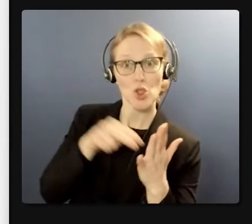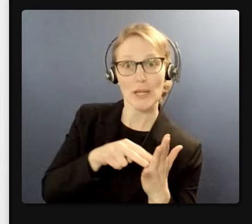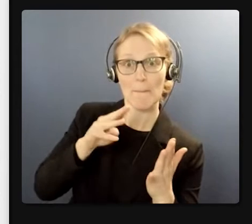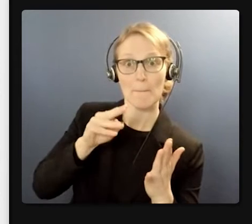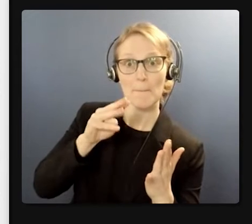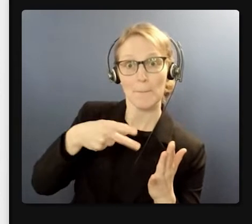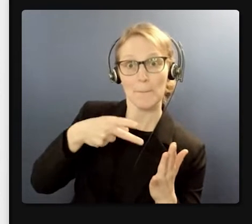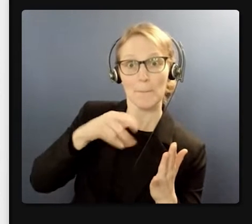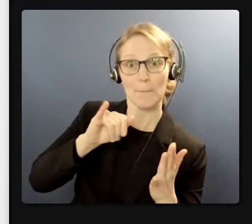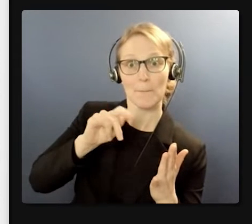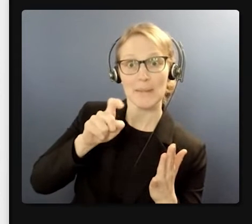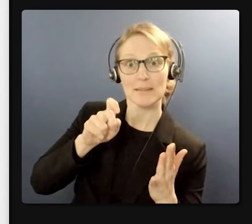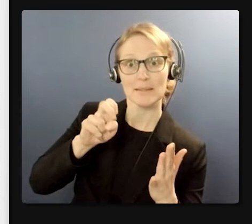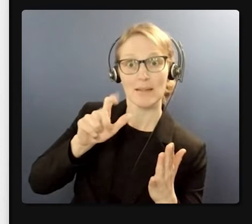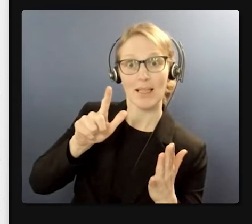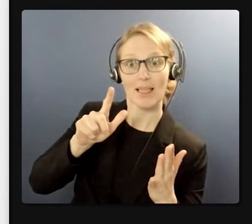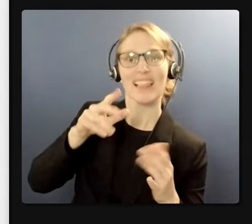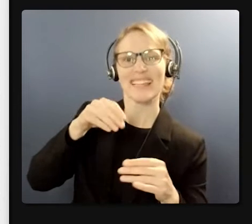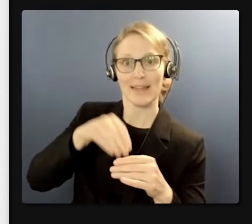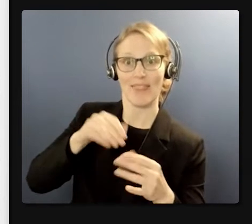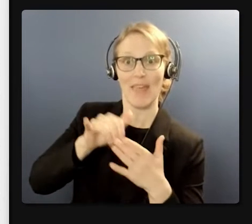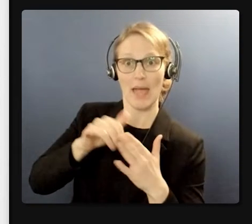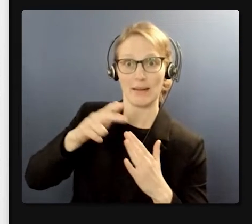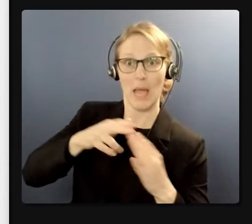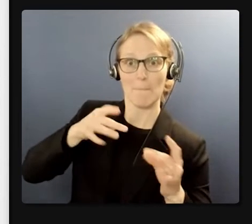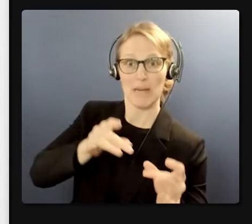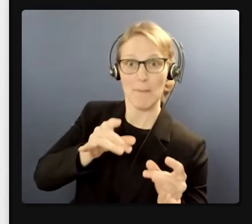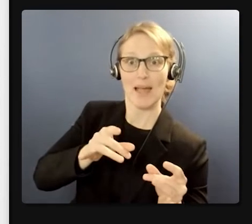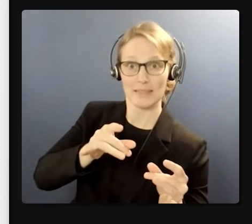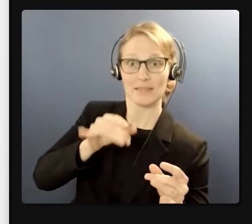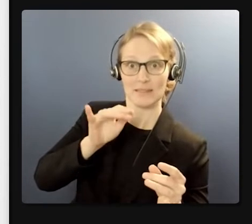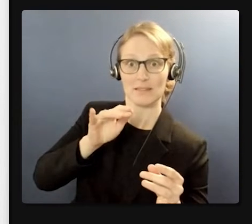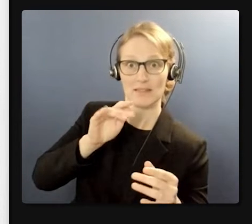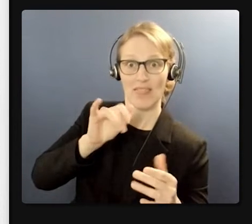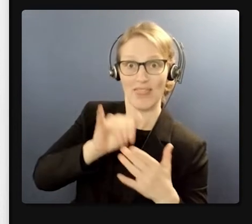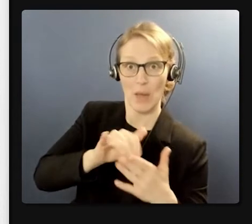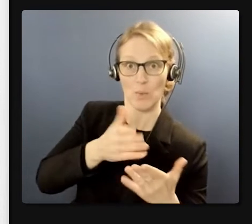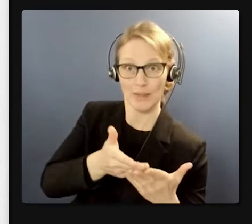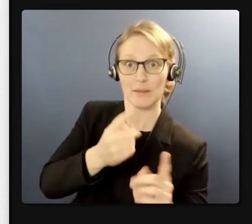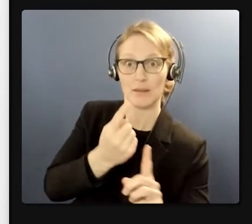you can then find out what was the material ID in the original version.